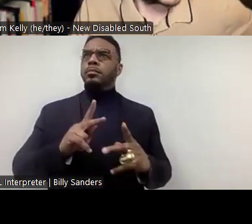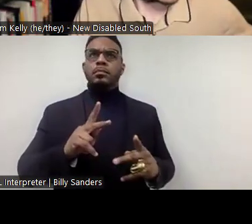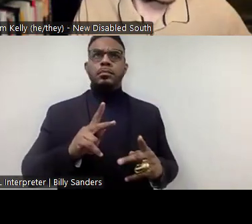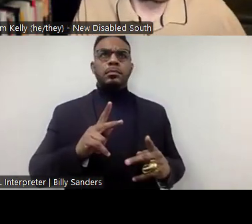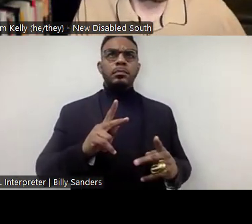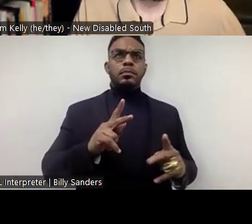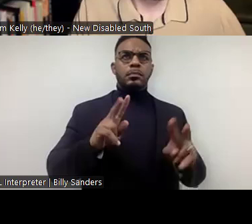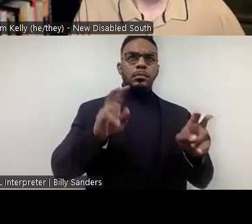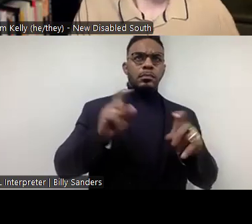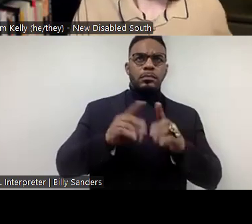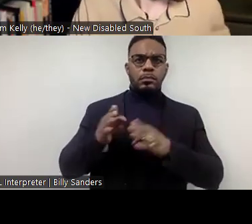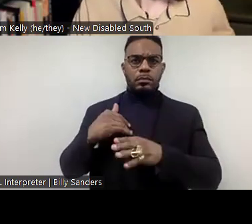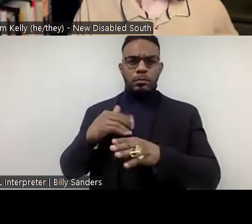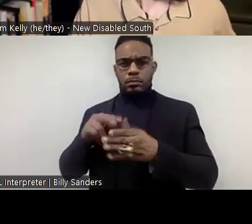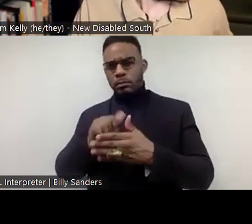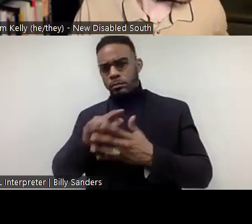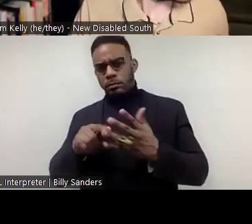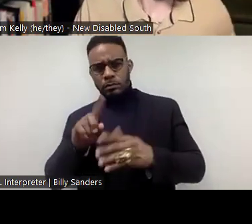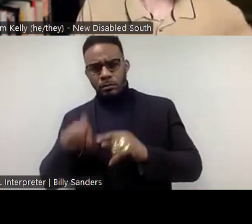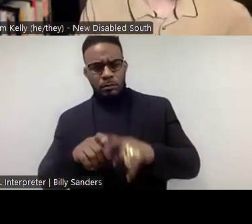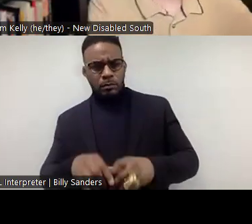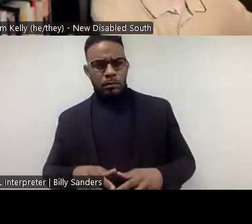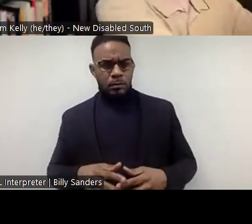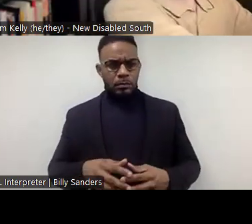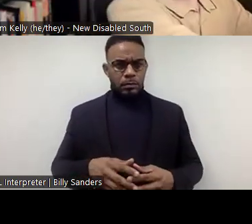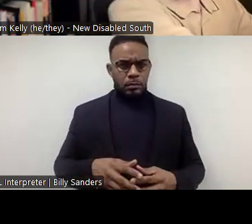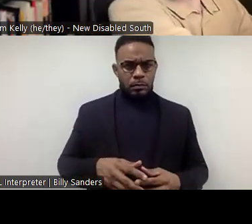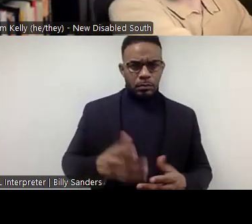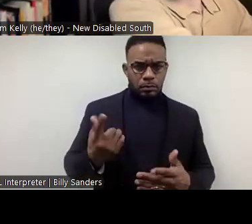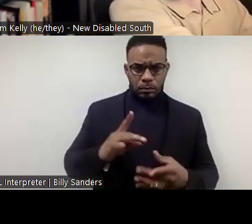you've talked about? And I'm just going to kind of -- I feel like people have phrased out some different ways. I'm